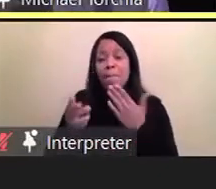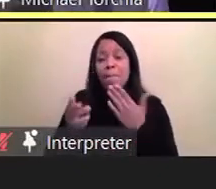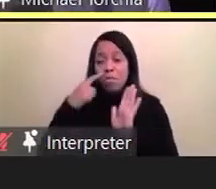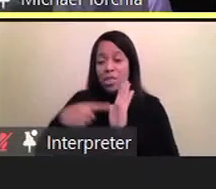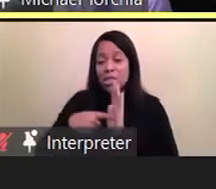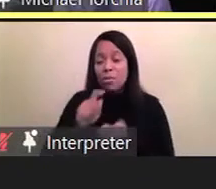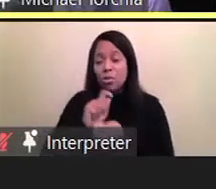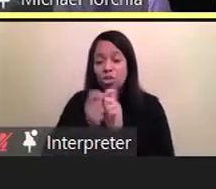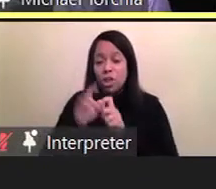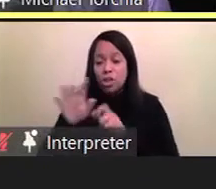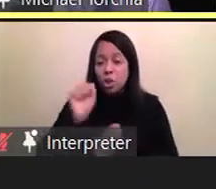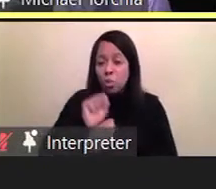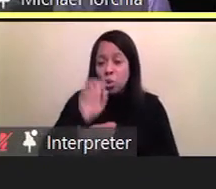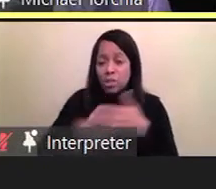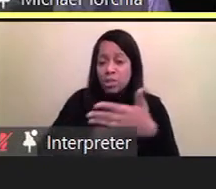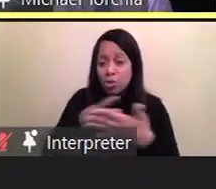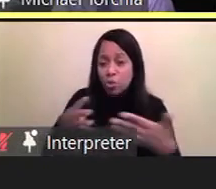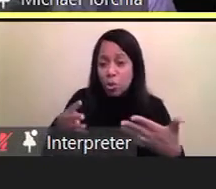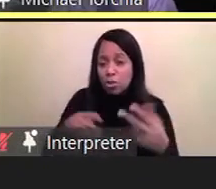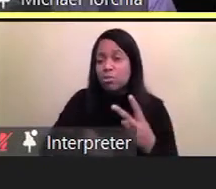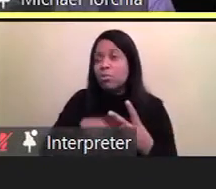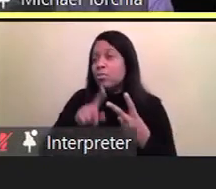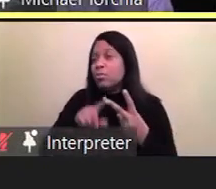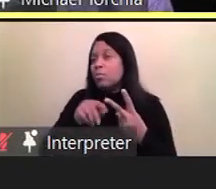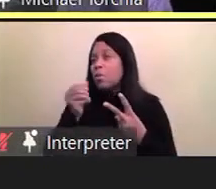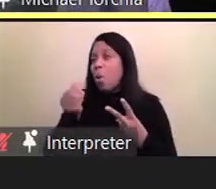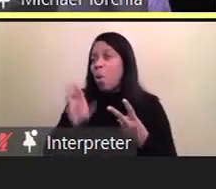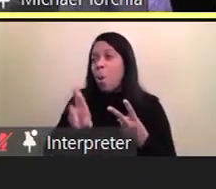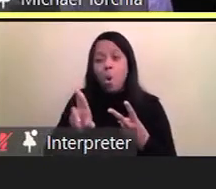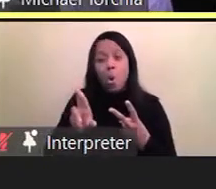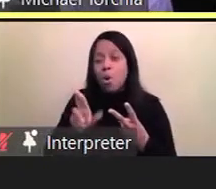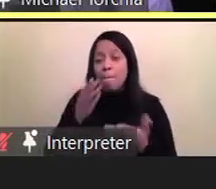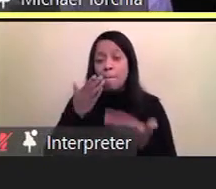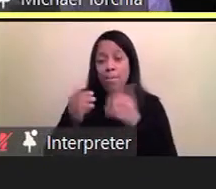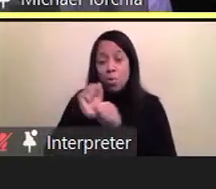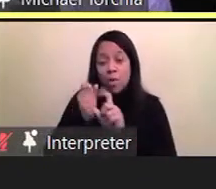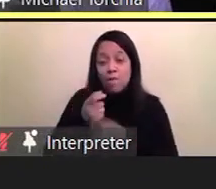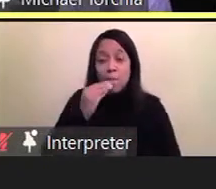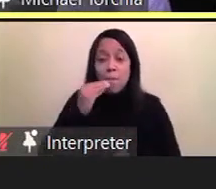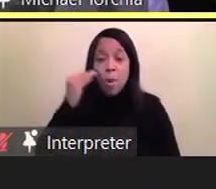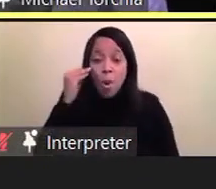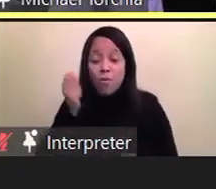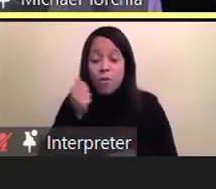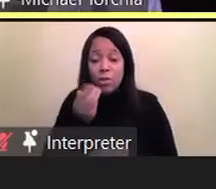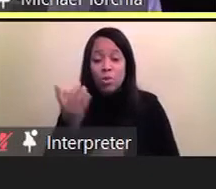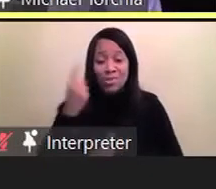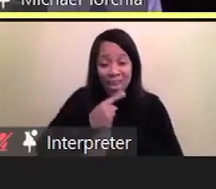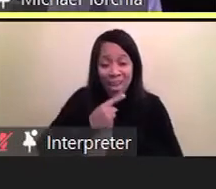Or maybe what we could do is have you work from home for a couple of days and then come in different hours.